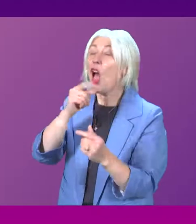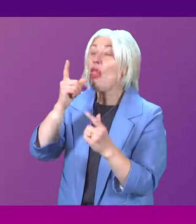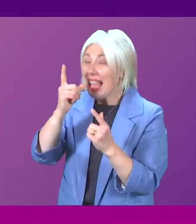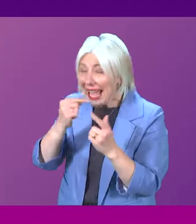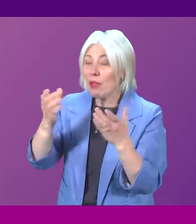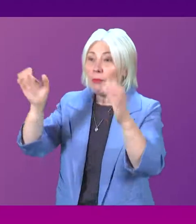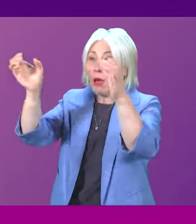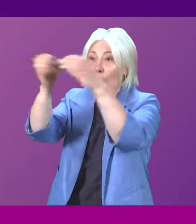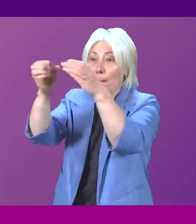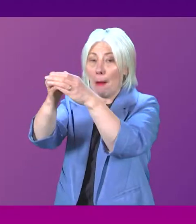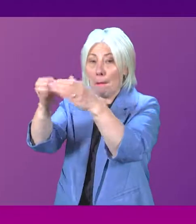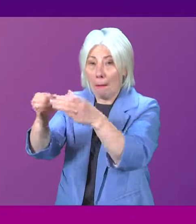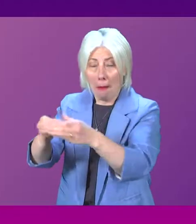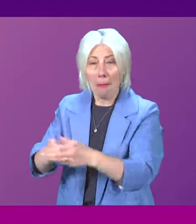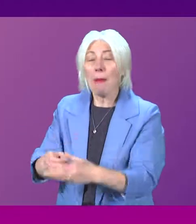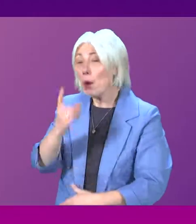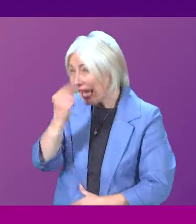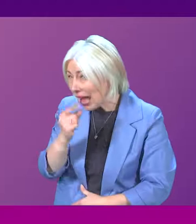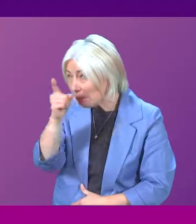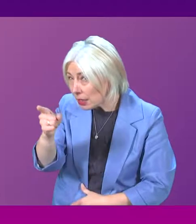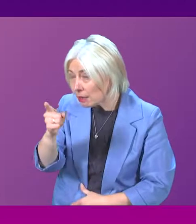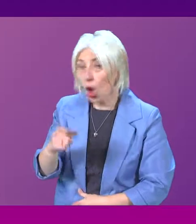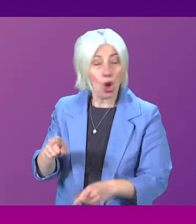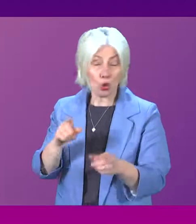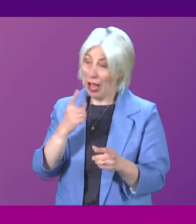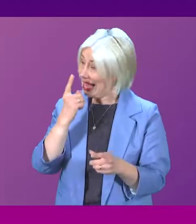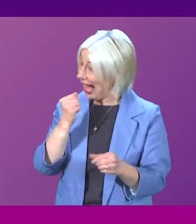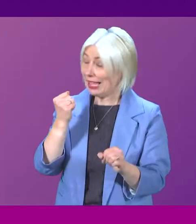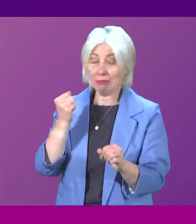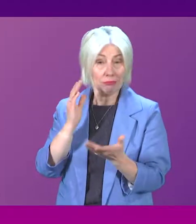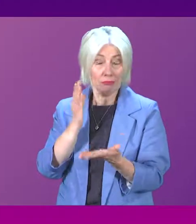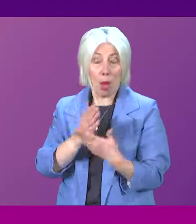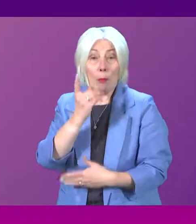Therefore, it would be possible to do exactly what Mr Cole-Hamilton says and, as I have